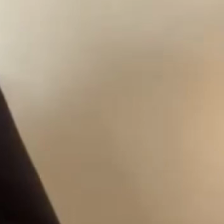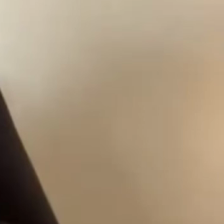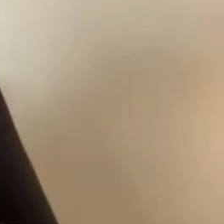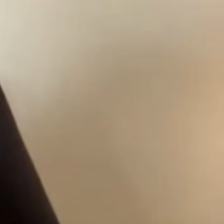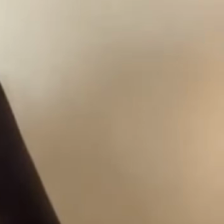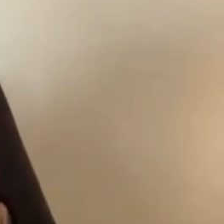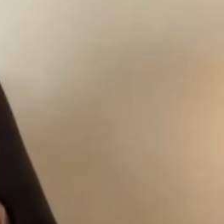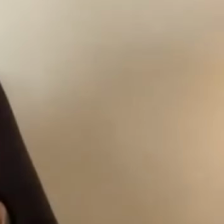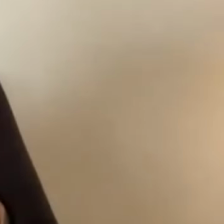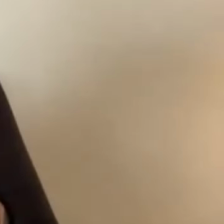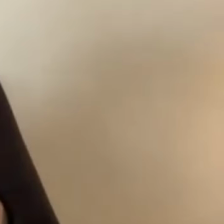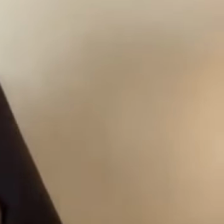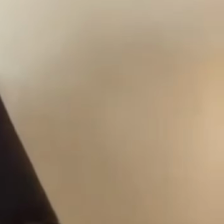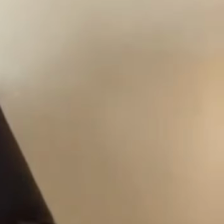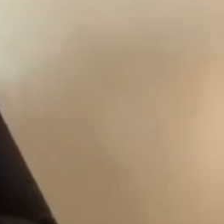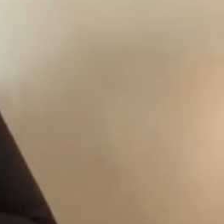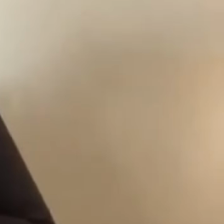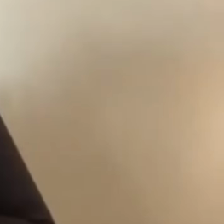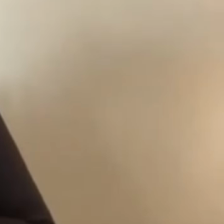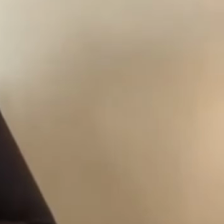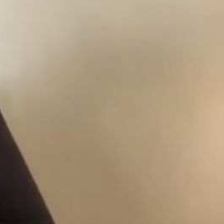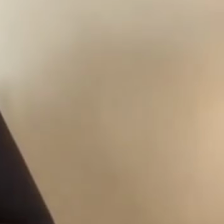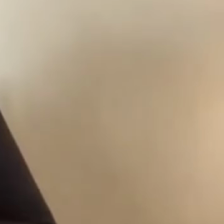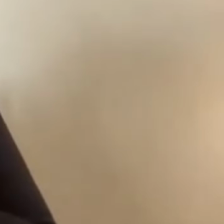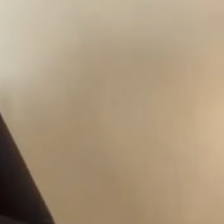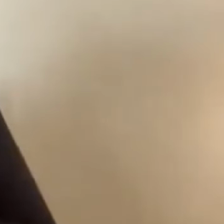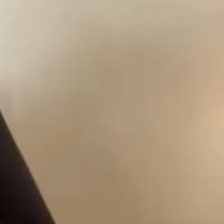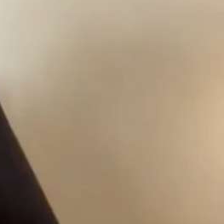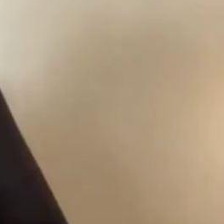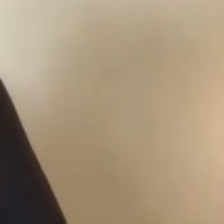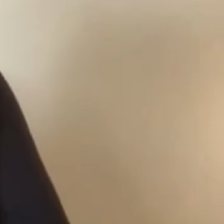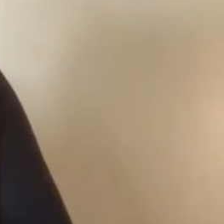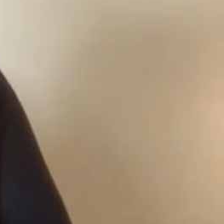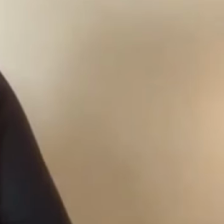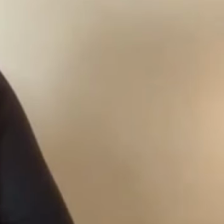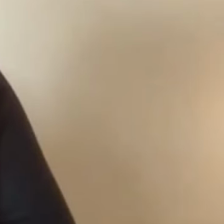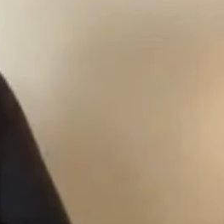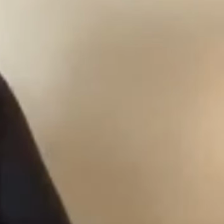you » SPEAKER: One second.